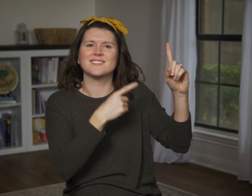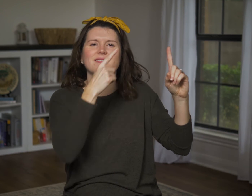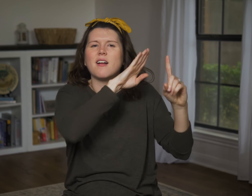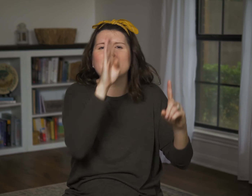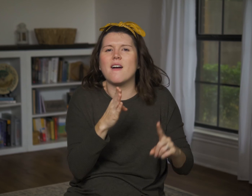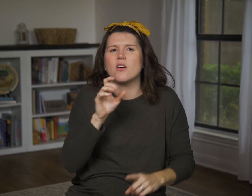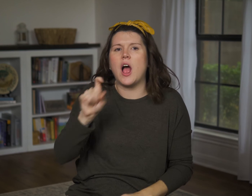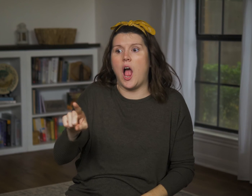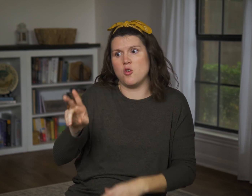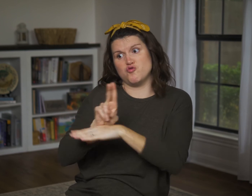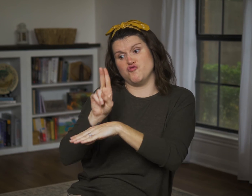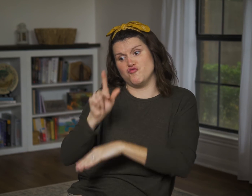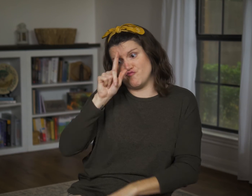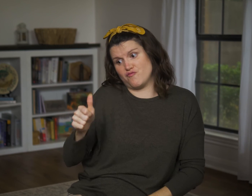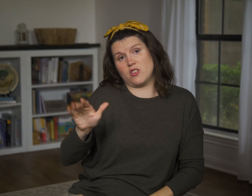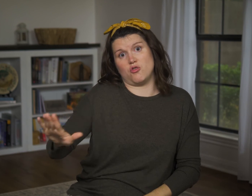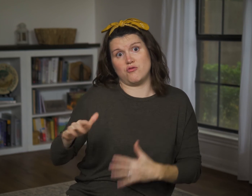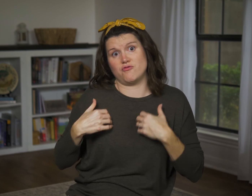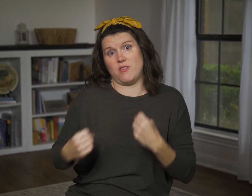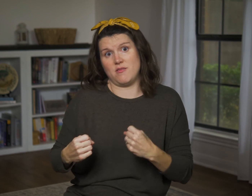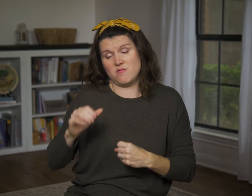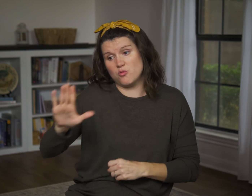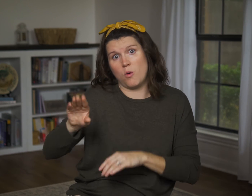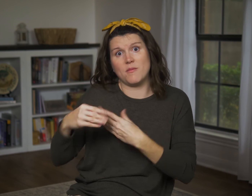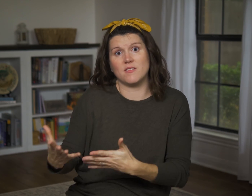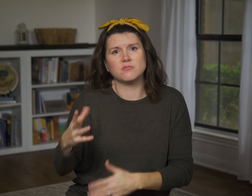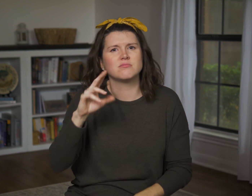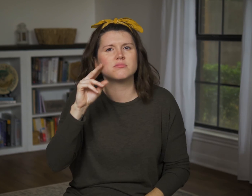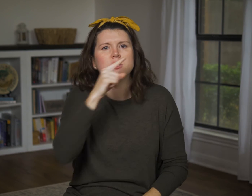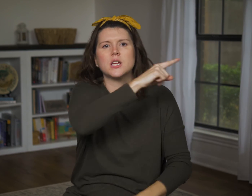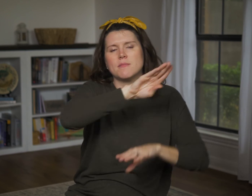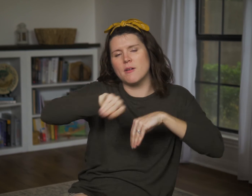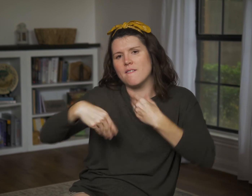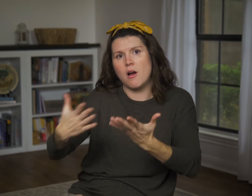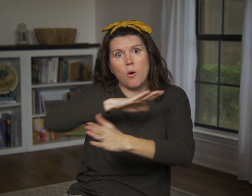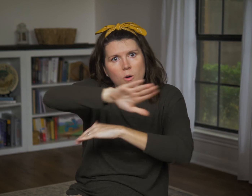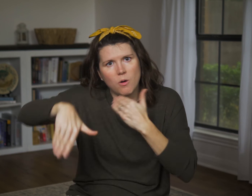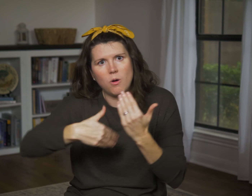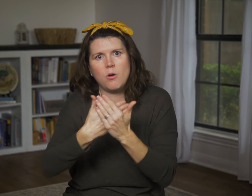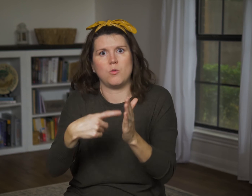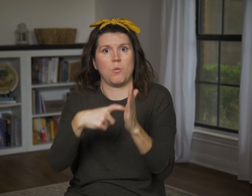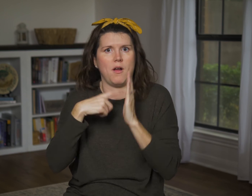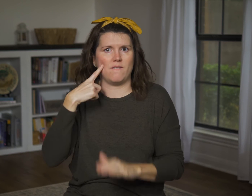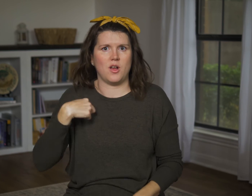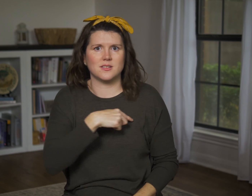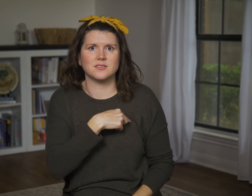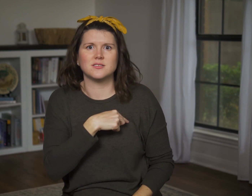He never asks us to be our own strength or provision He provides all He requires of us.